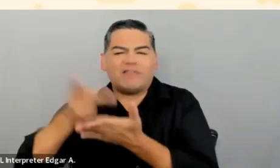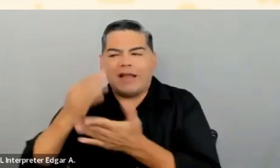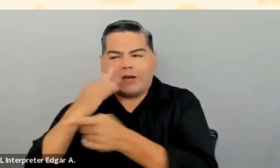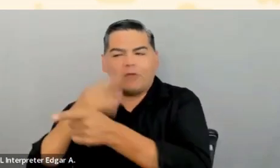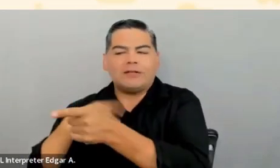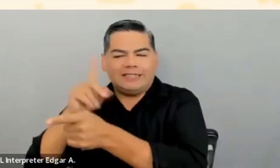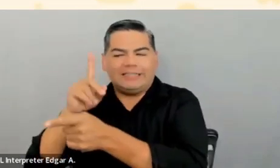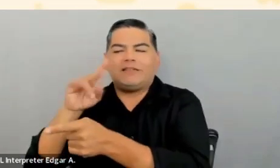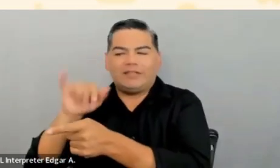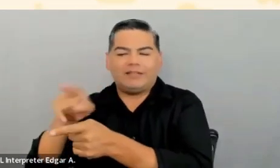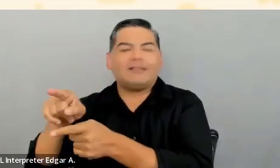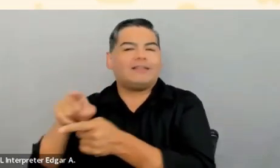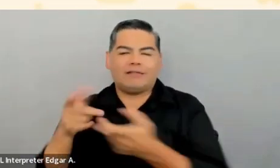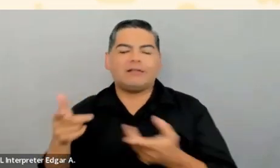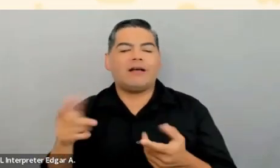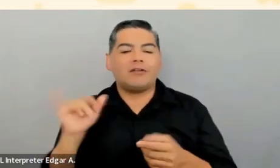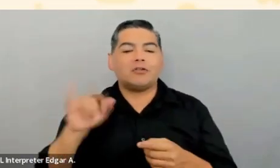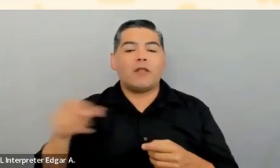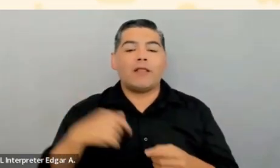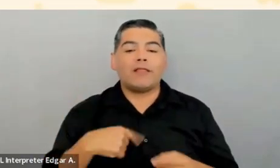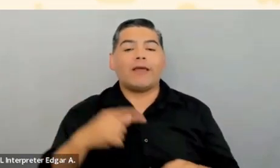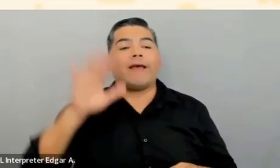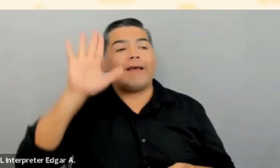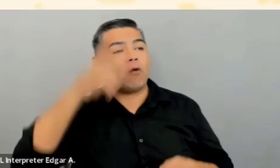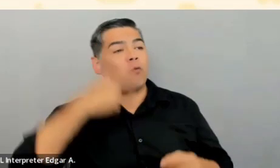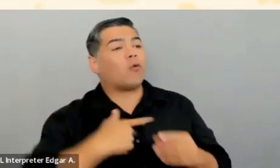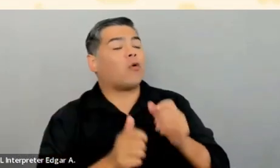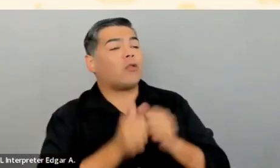And they also purport to be the most popular WordPress theme.